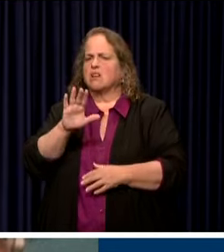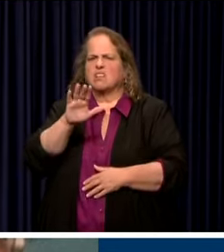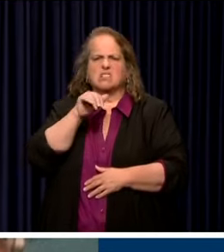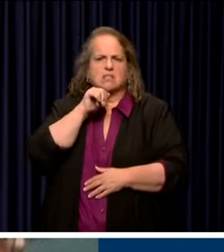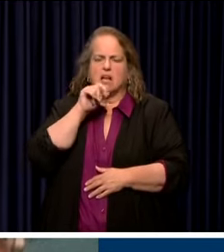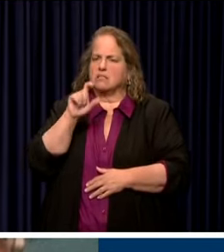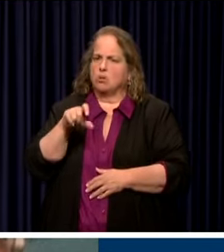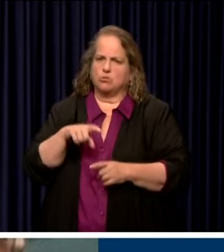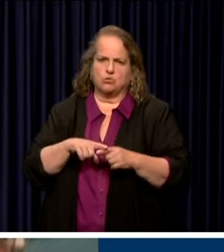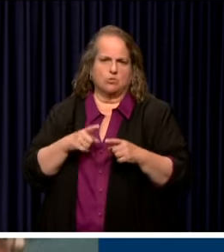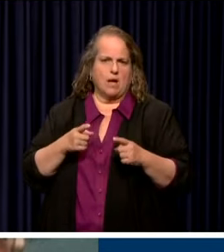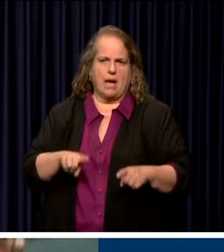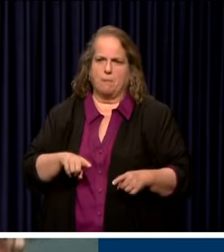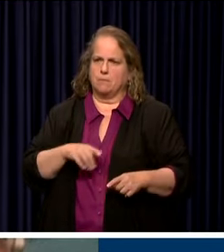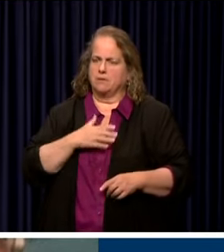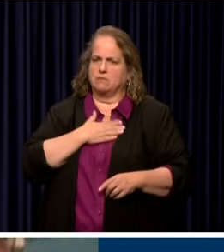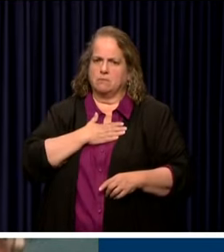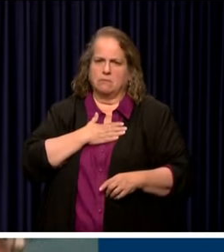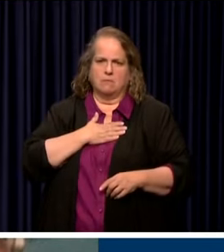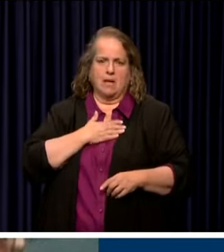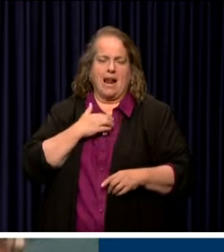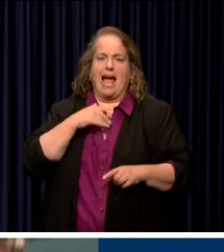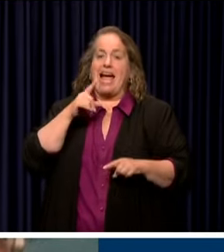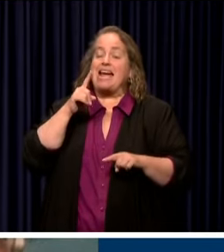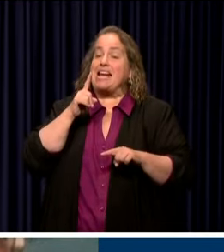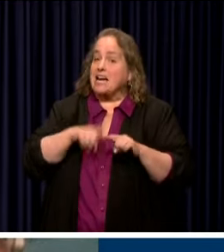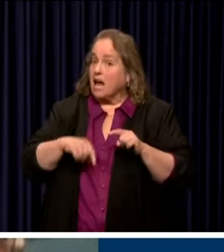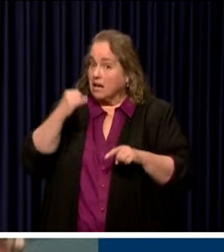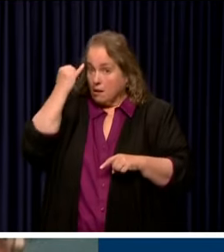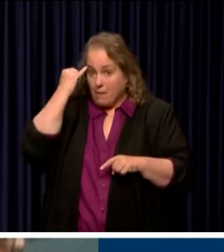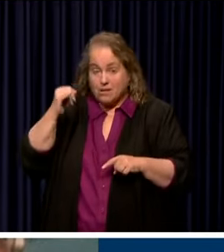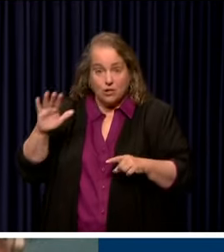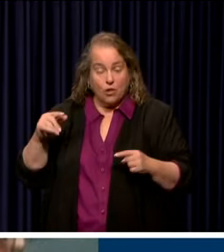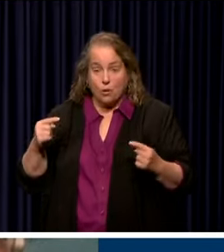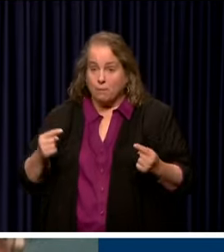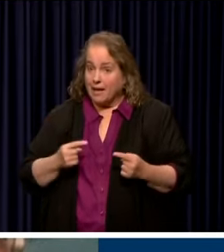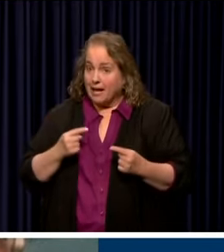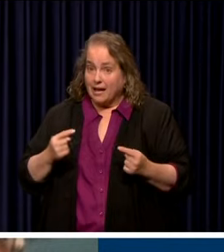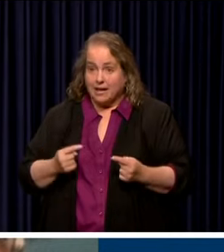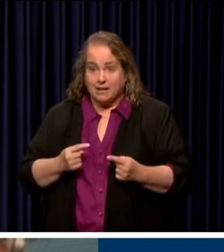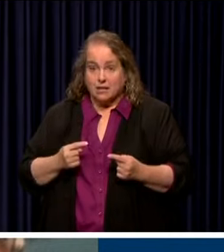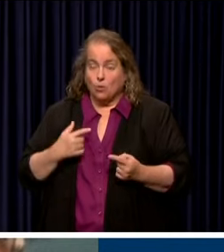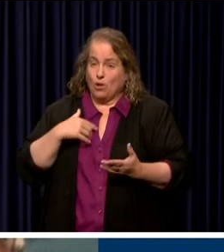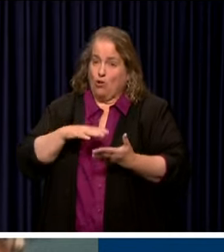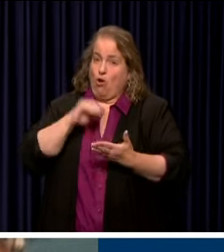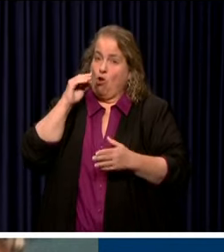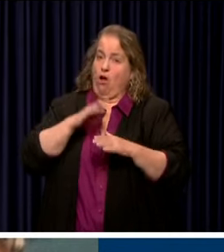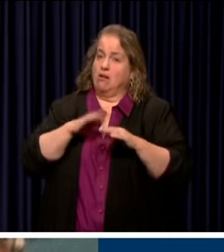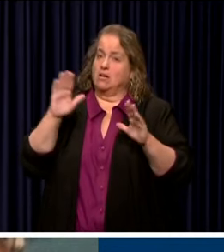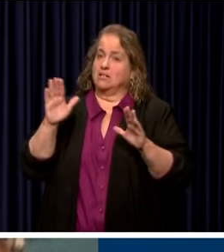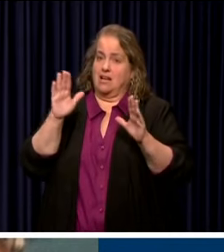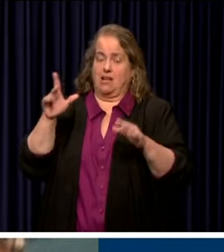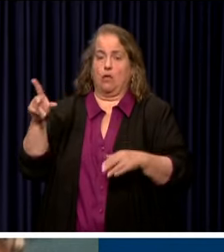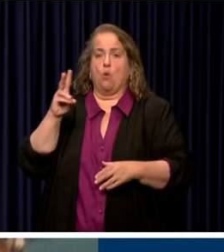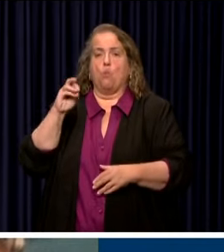KENTUCKIANS, AND NOW WE ARE UP